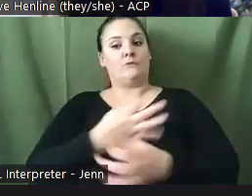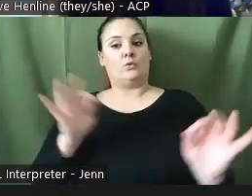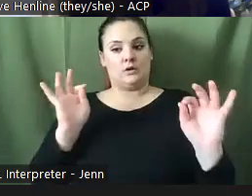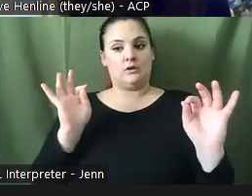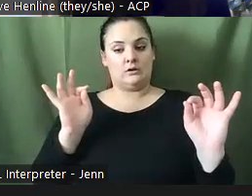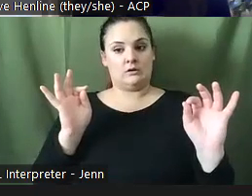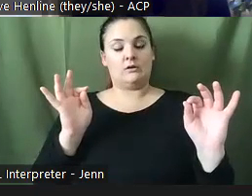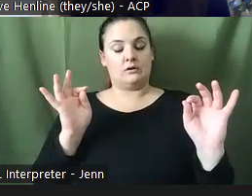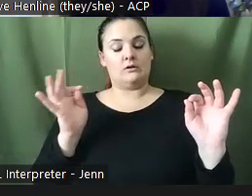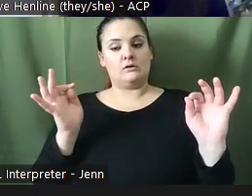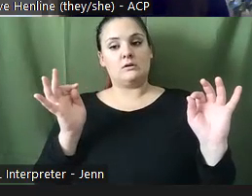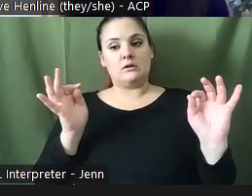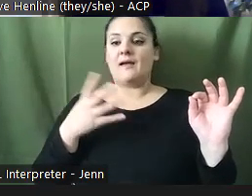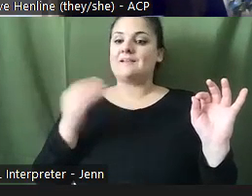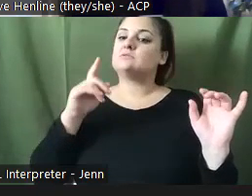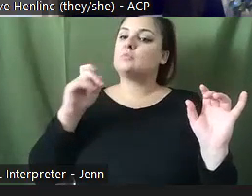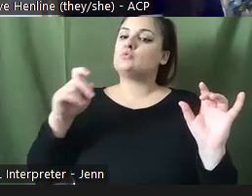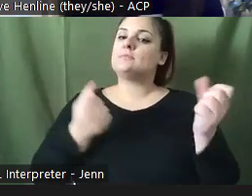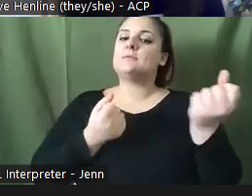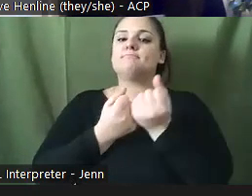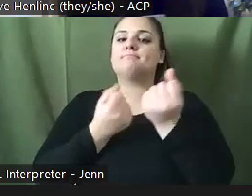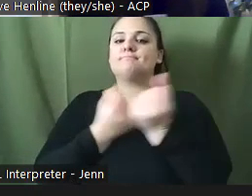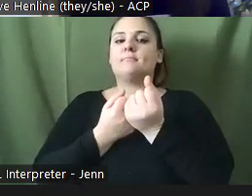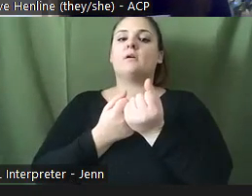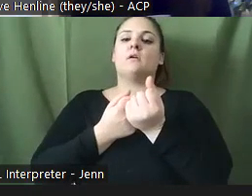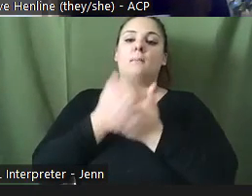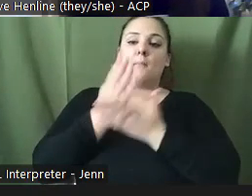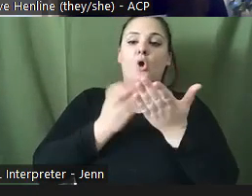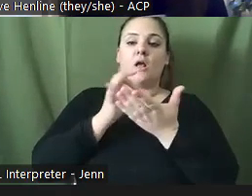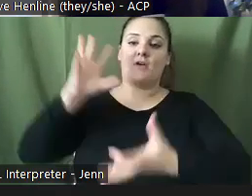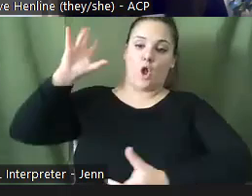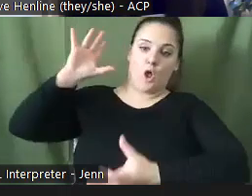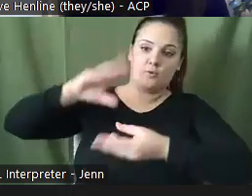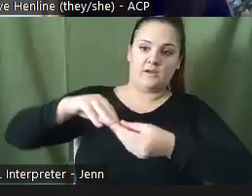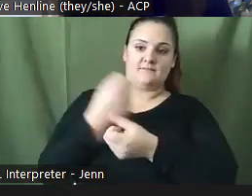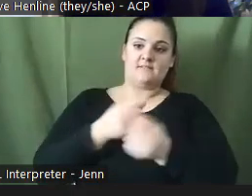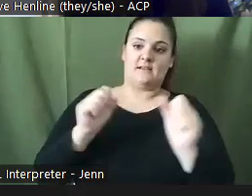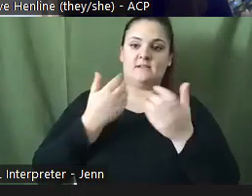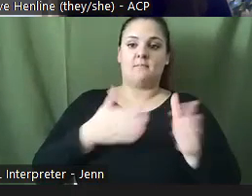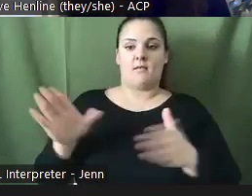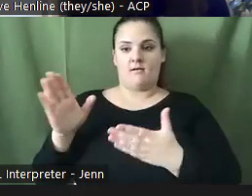a comprehensive safety plan. The confidential address is something that you can use as a